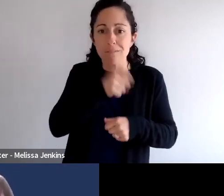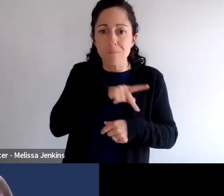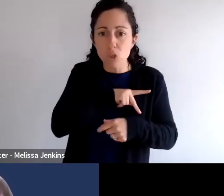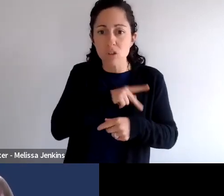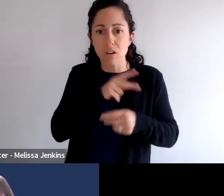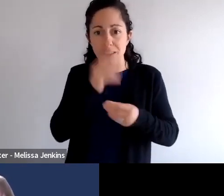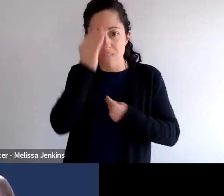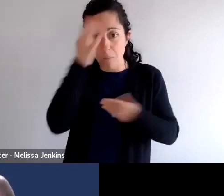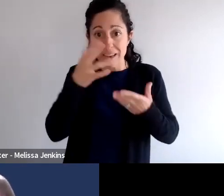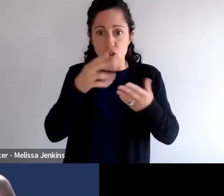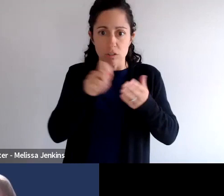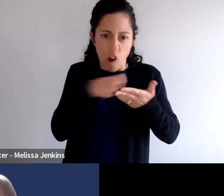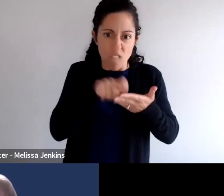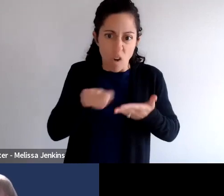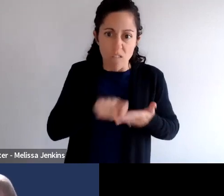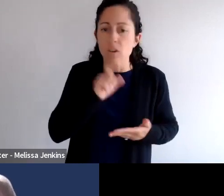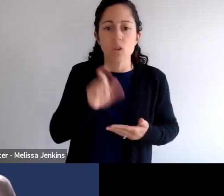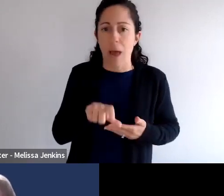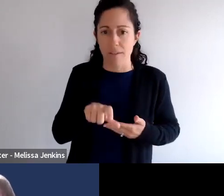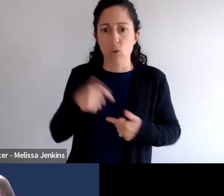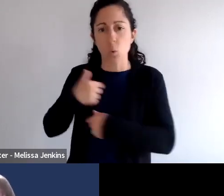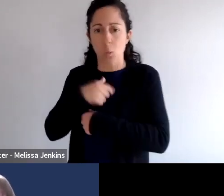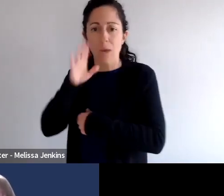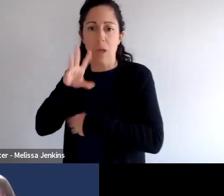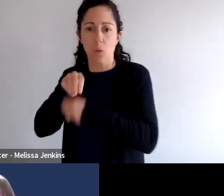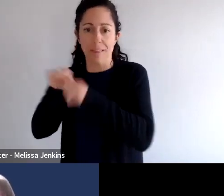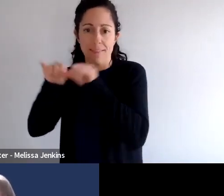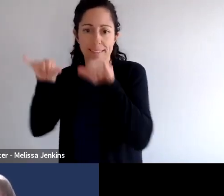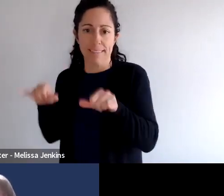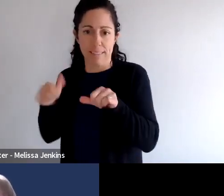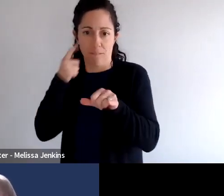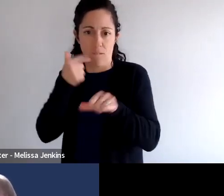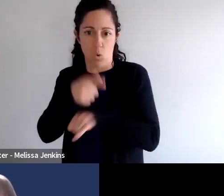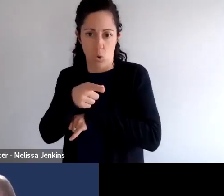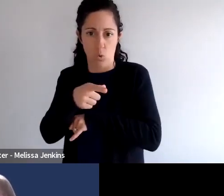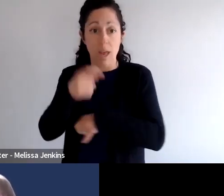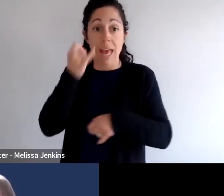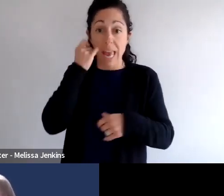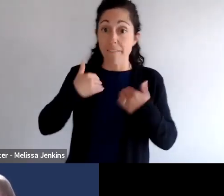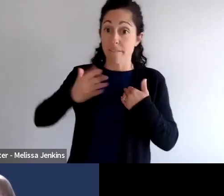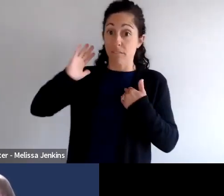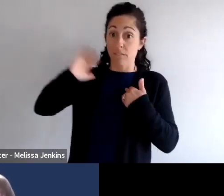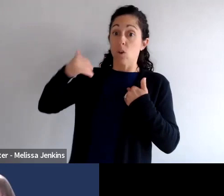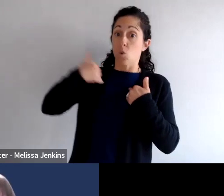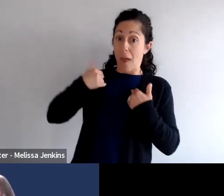If you had one and you can't find it then contact the Usher Syndrome Coalition and they can help